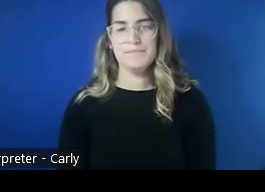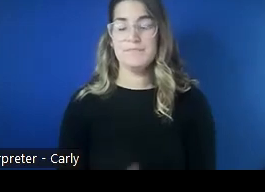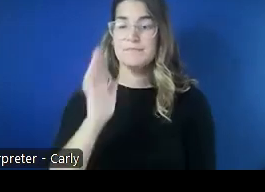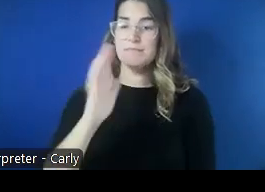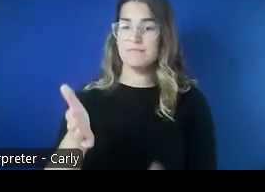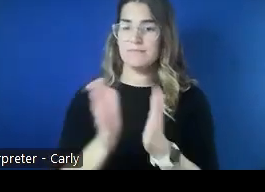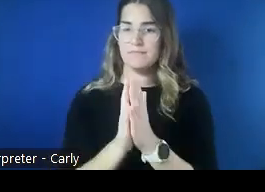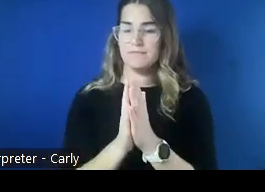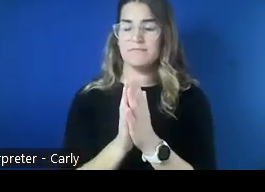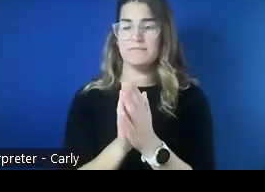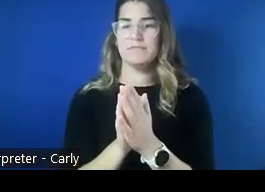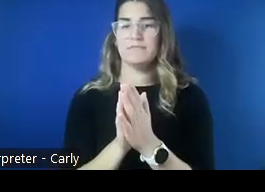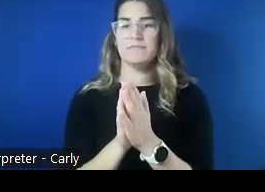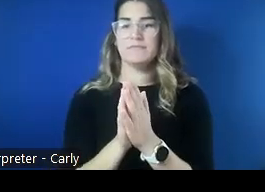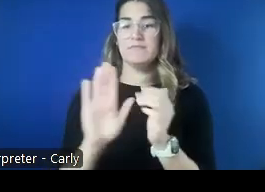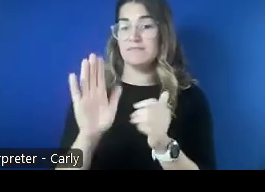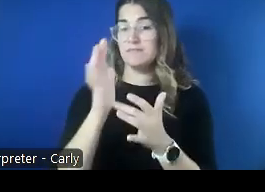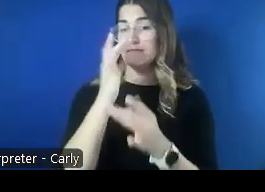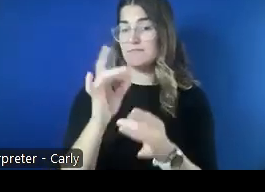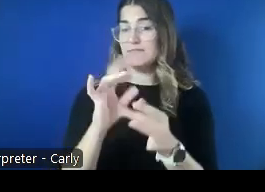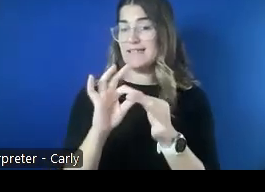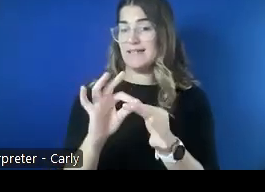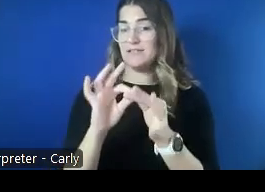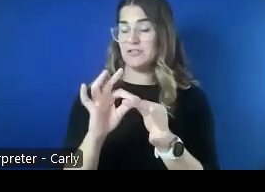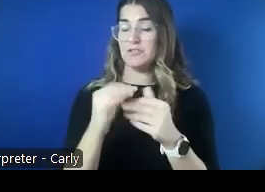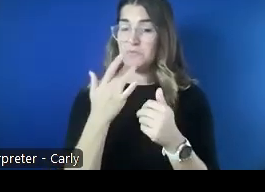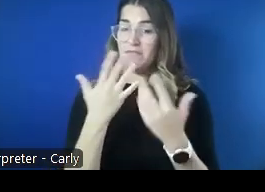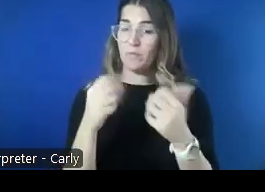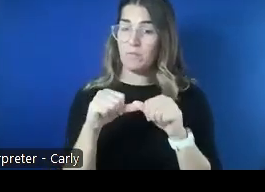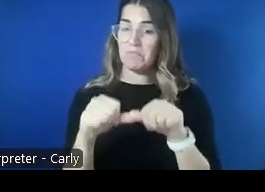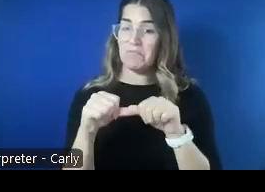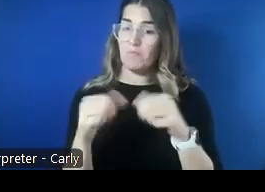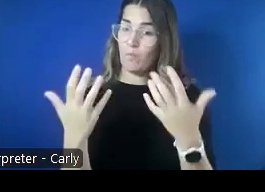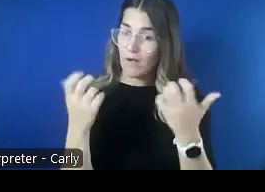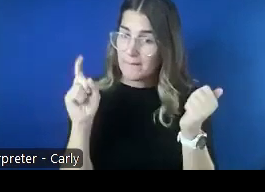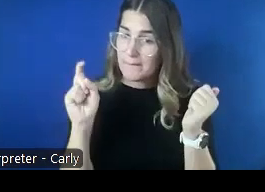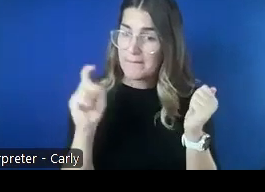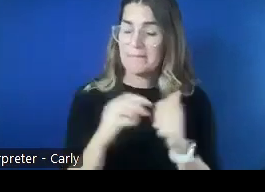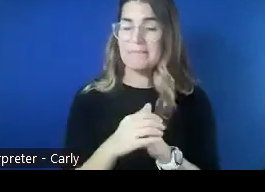um their interest and connection to a longer term service which could be um healthy moms